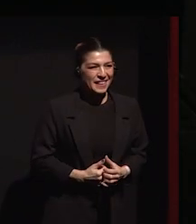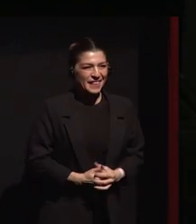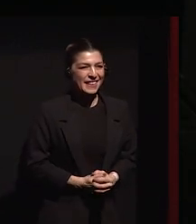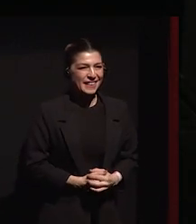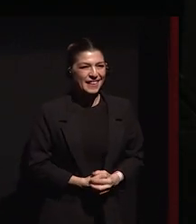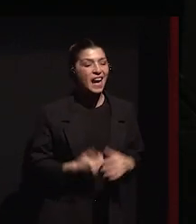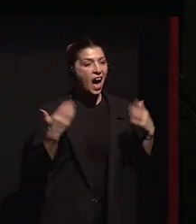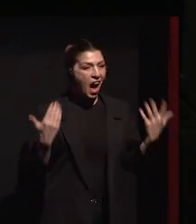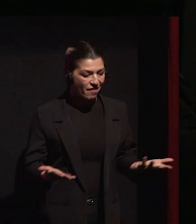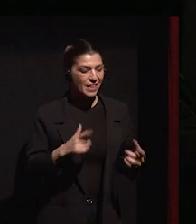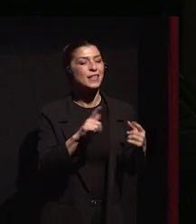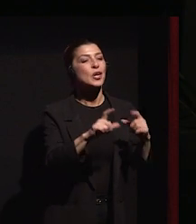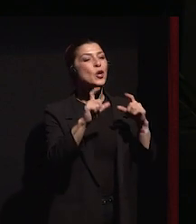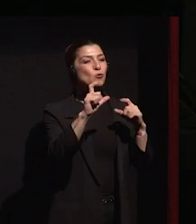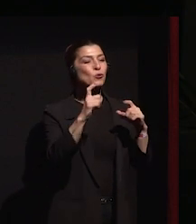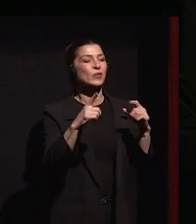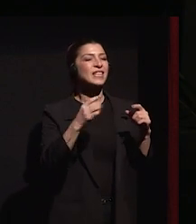I give thanks to Jude Kelly.